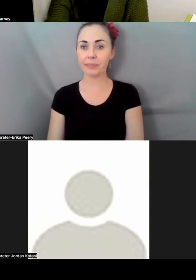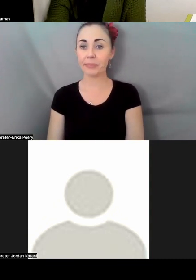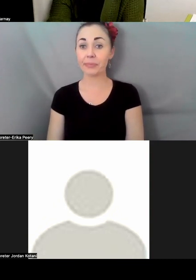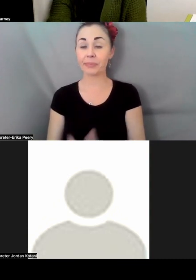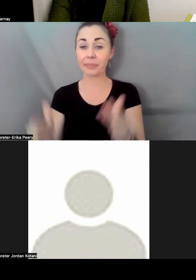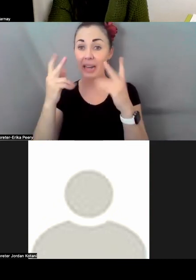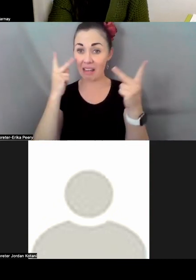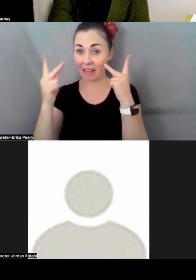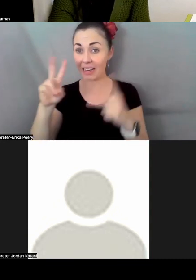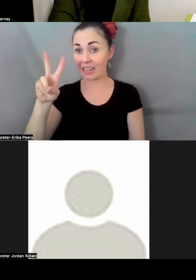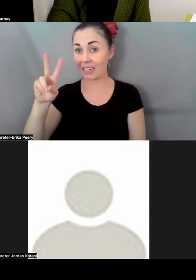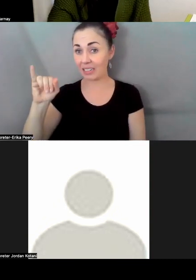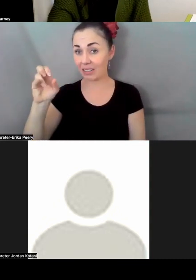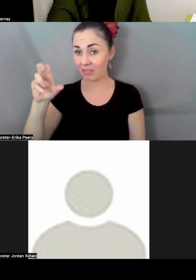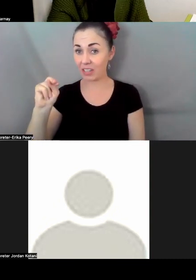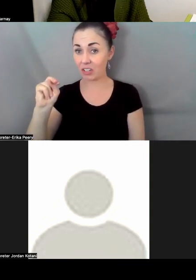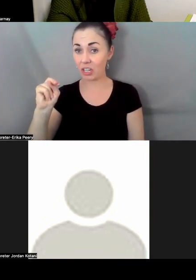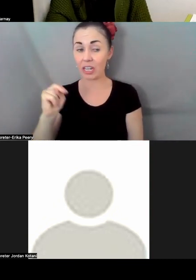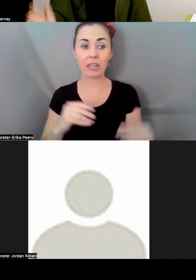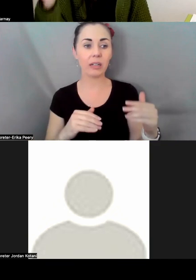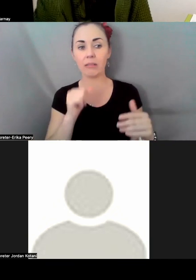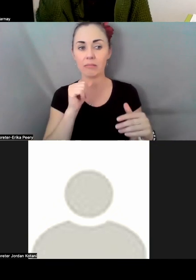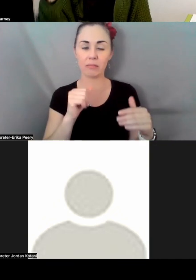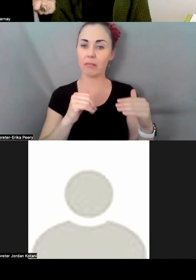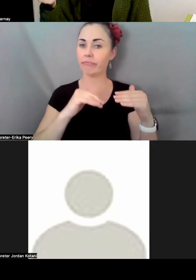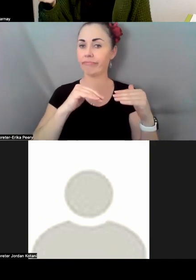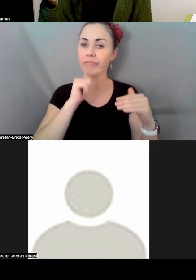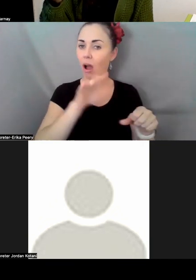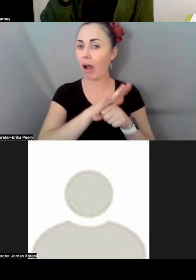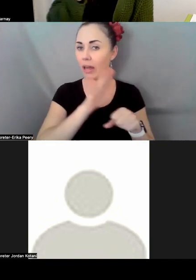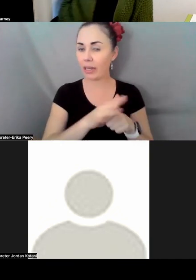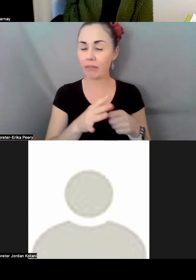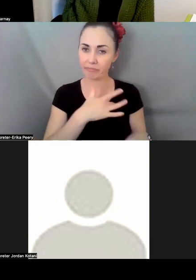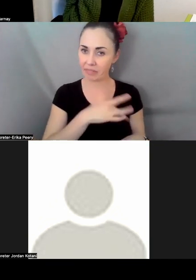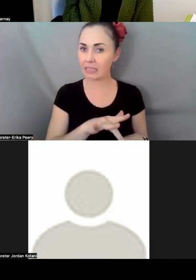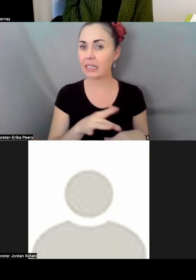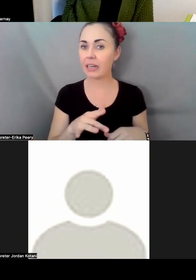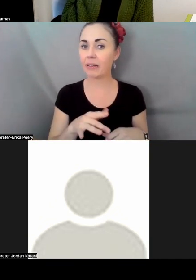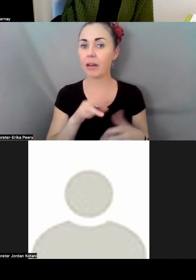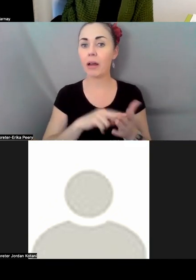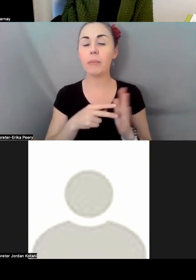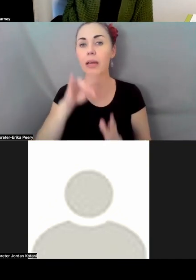vision, hyposensitivity to that. We've all seen kiddos that stare at spinning objects,